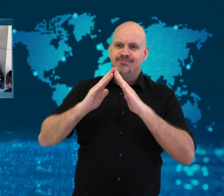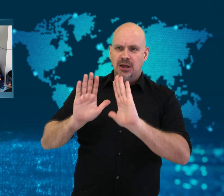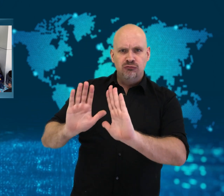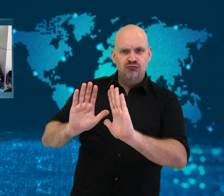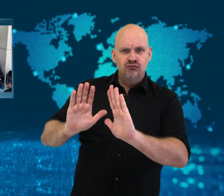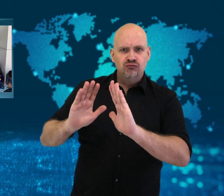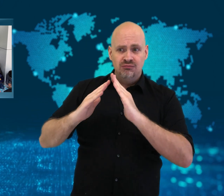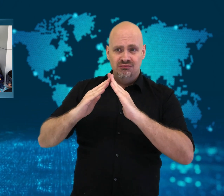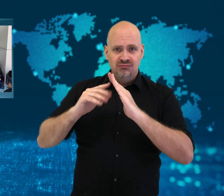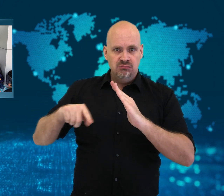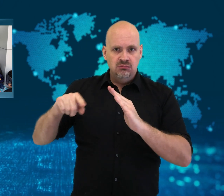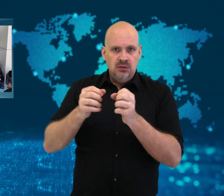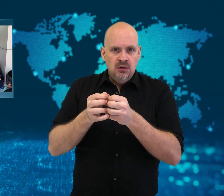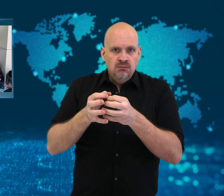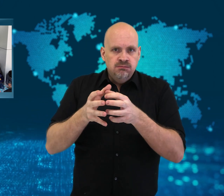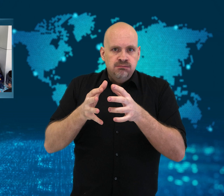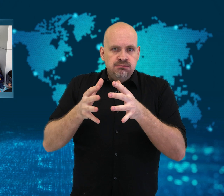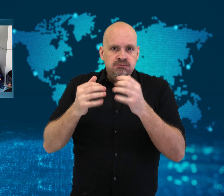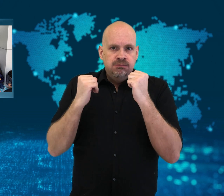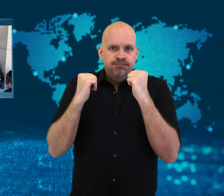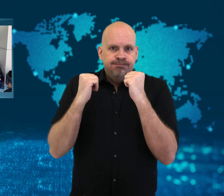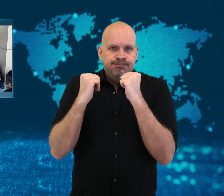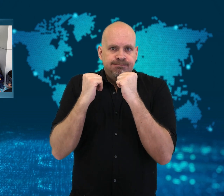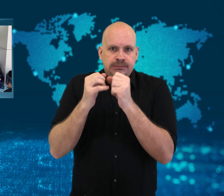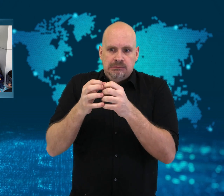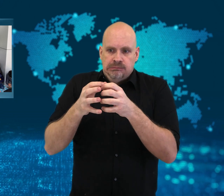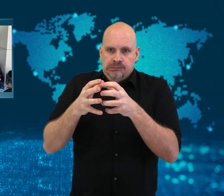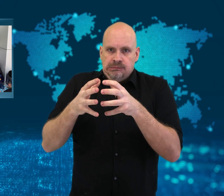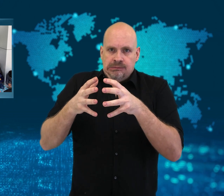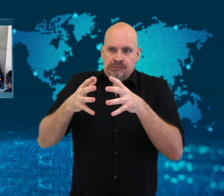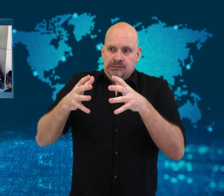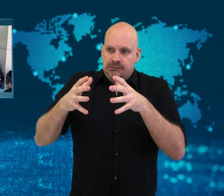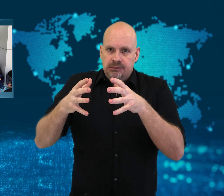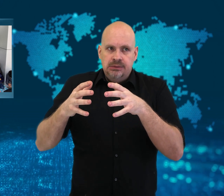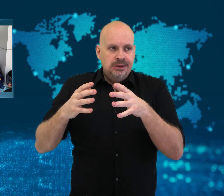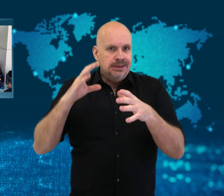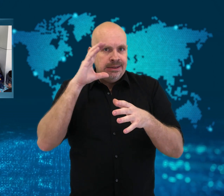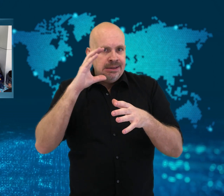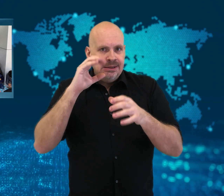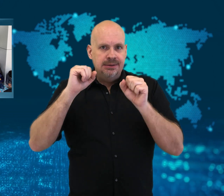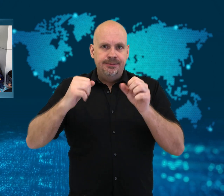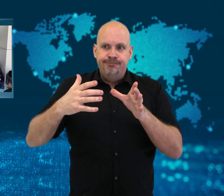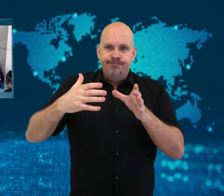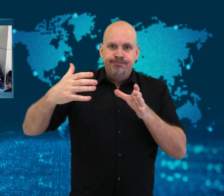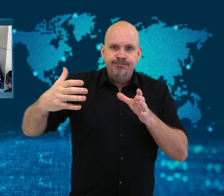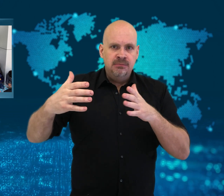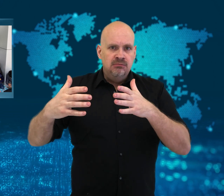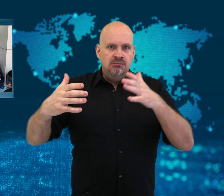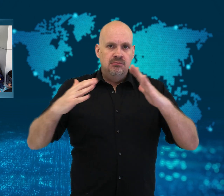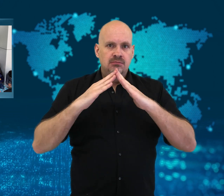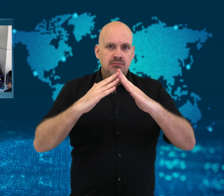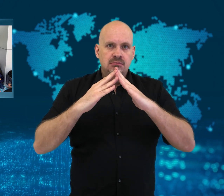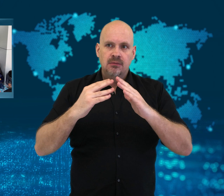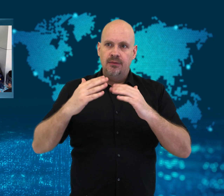The US Center for Disease Control (CDC) said housing facilities are